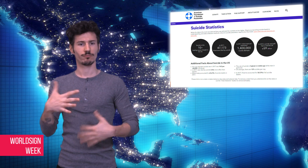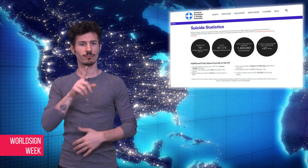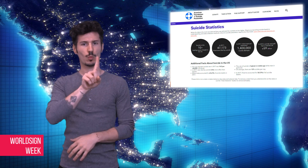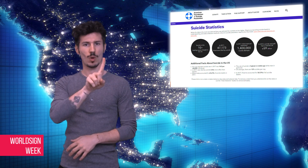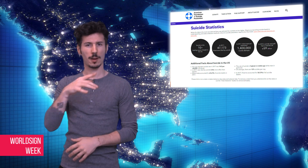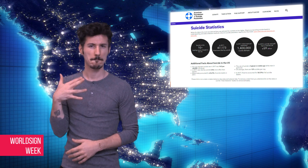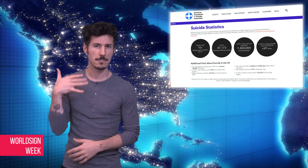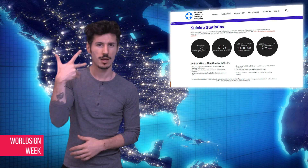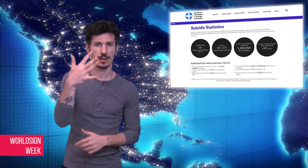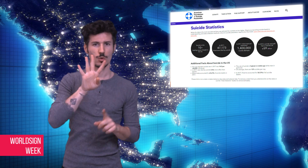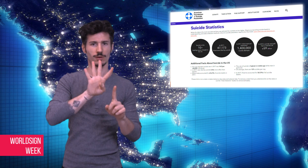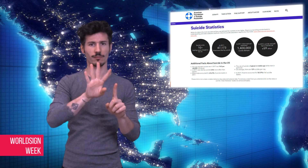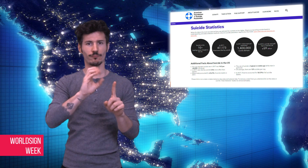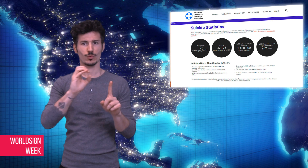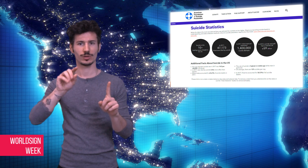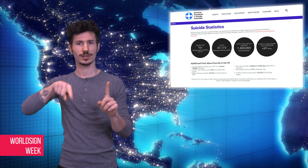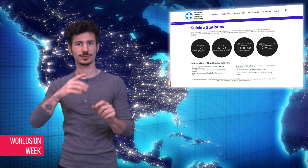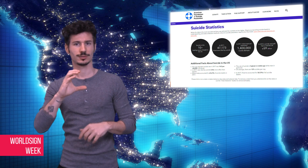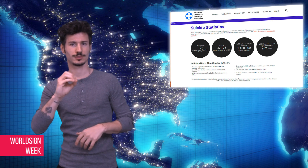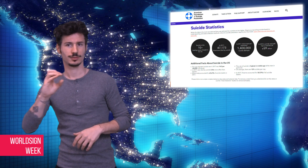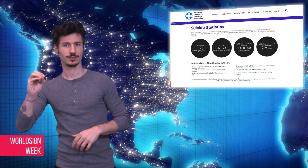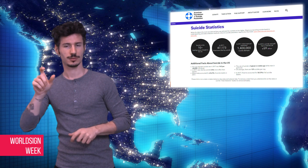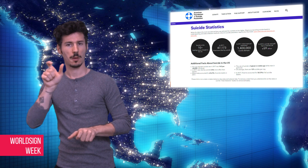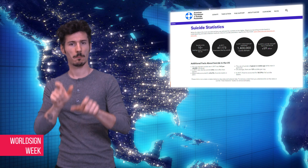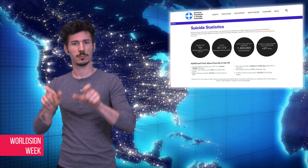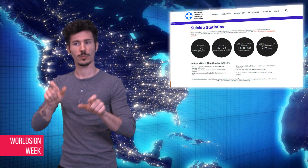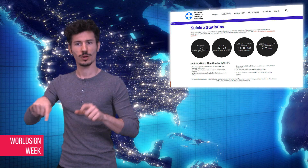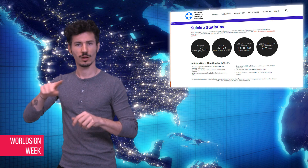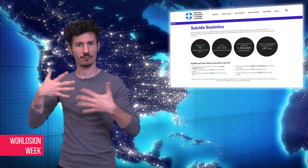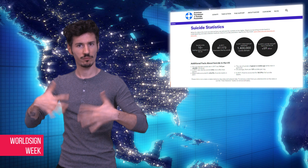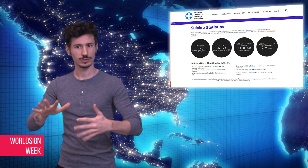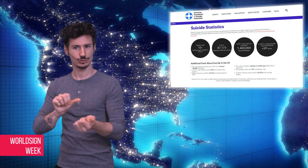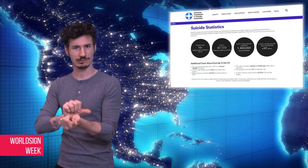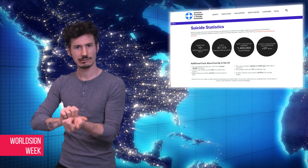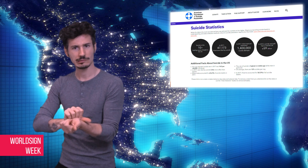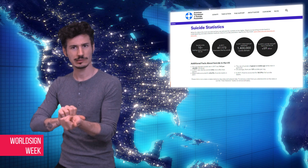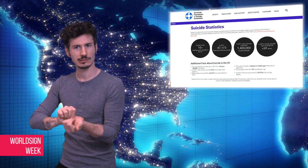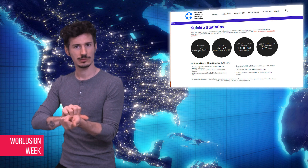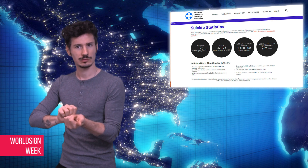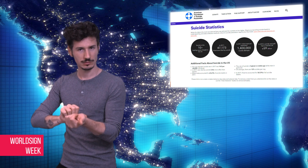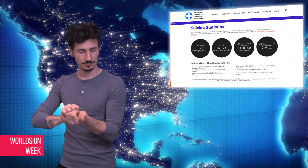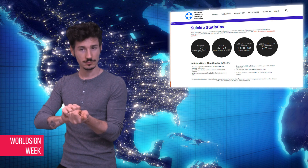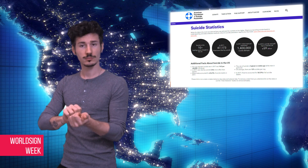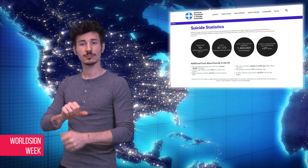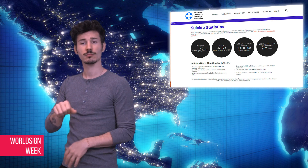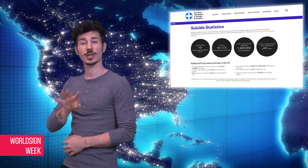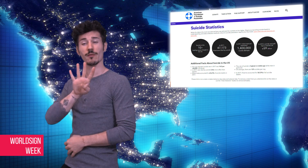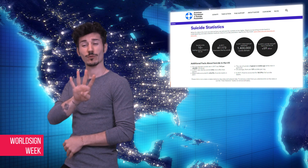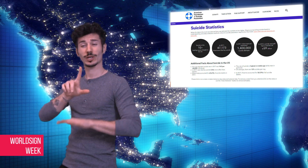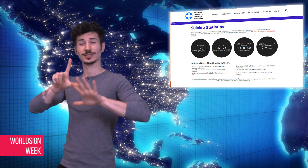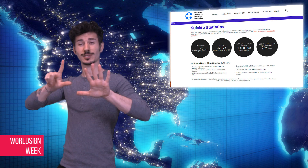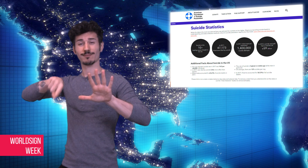1,400,000 suicide attempts including around 47,000